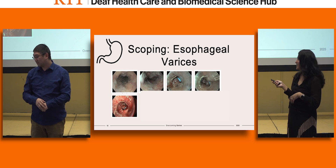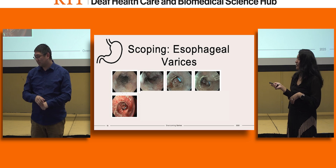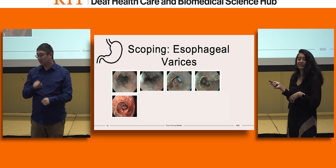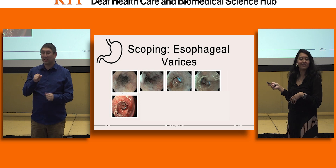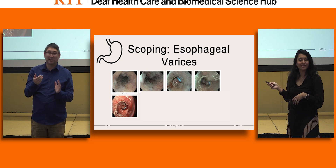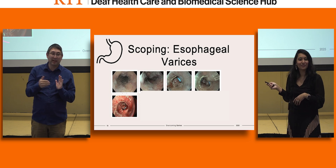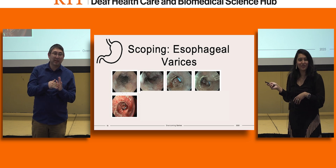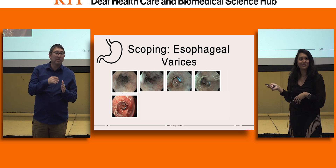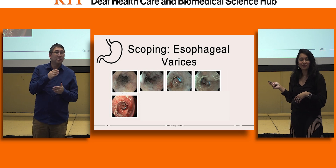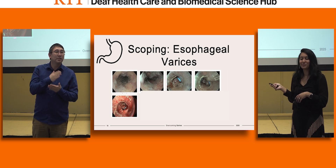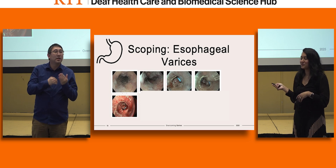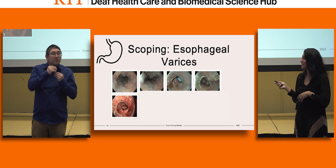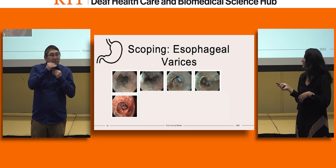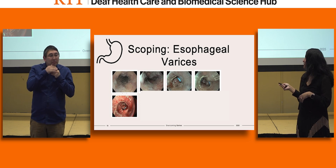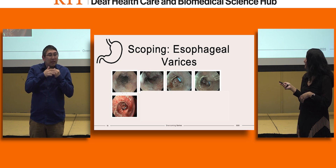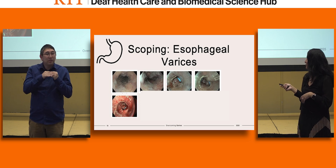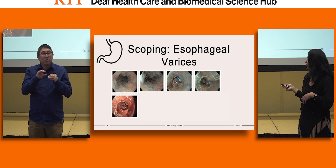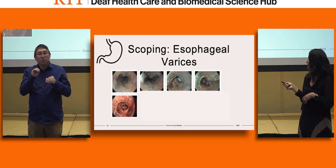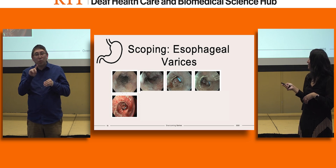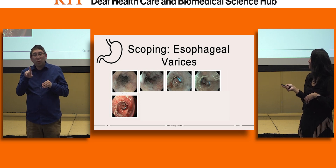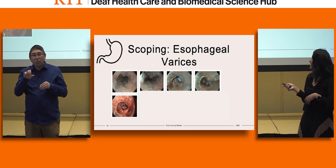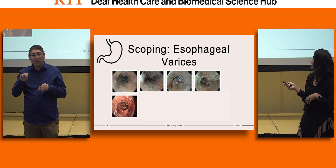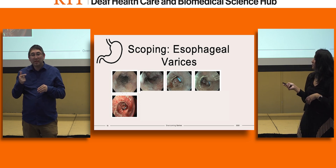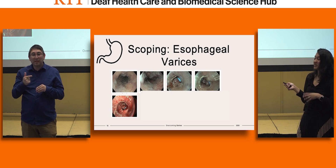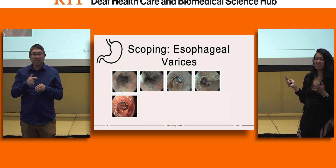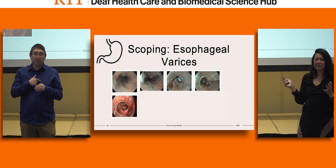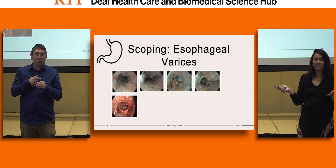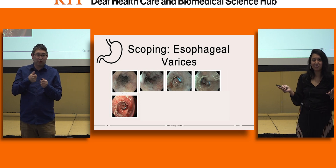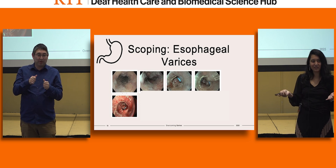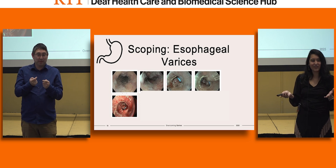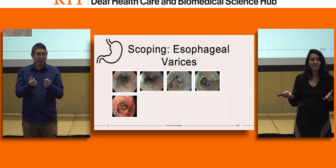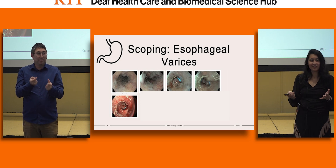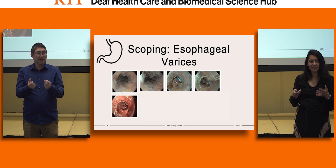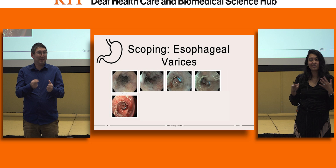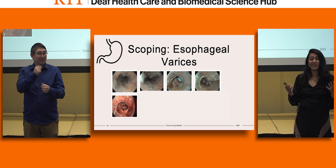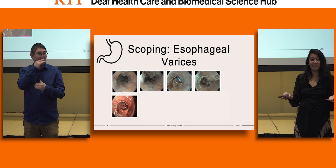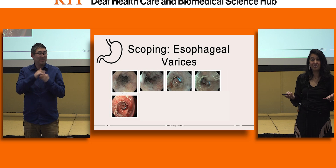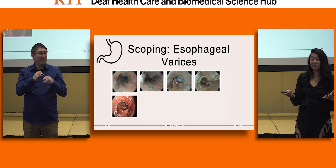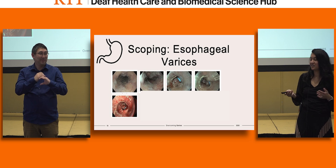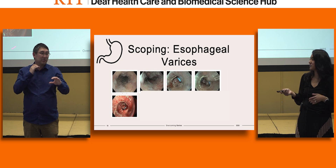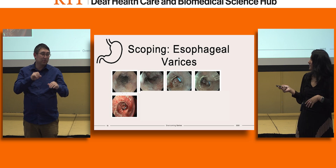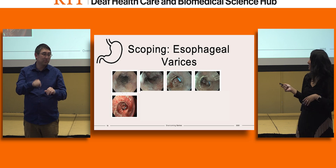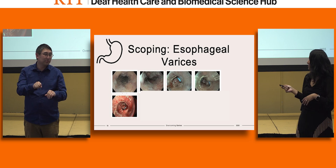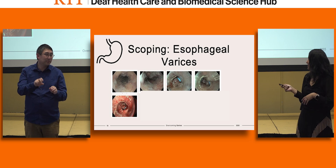you do get some bleeding and oozing with it. You're manipulating blood vessels, so that's to be expected.